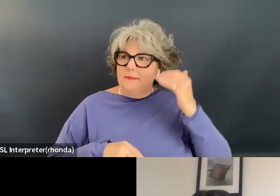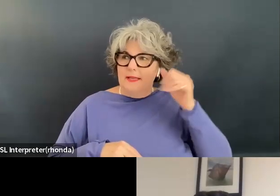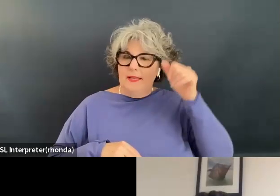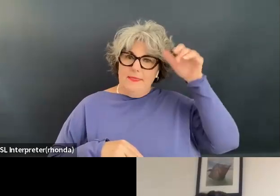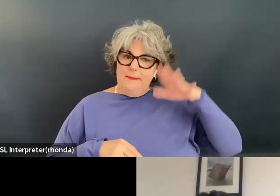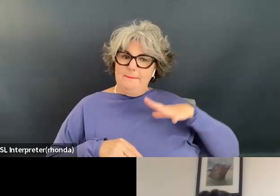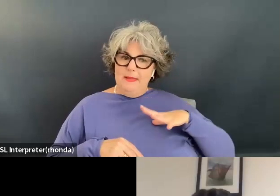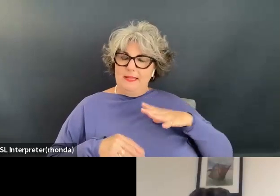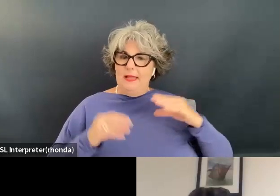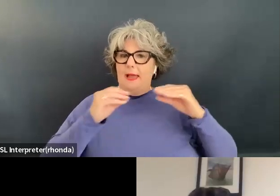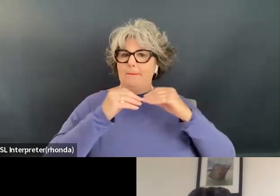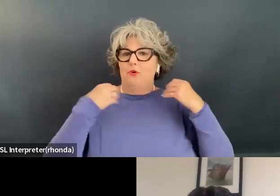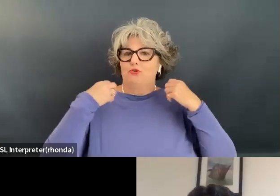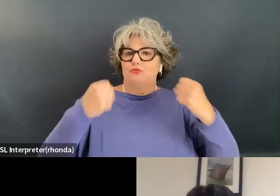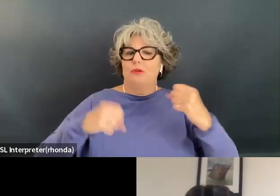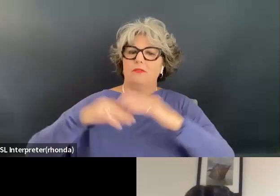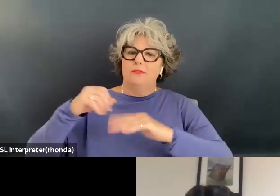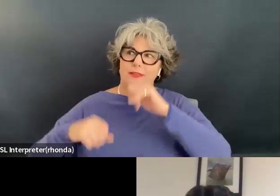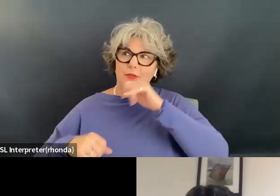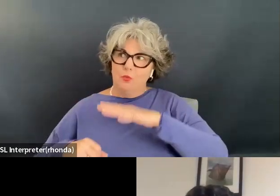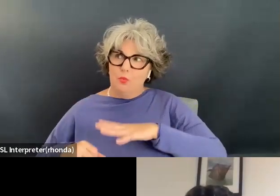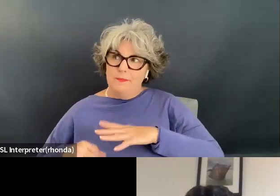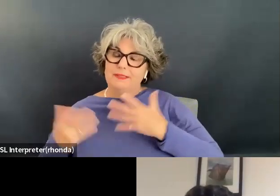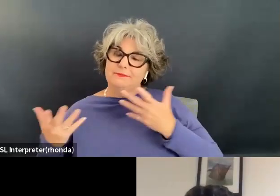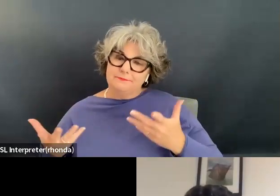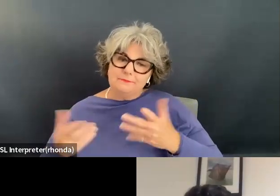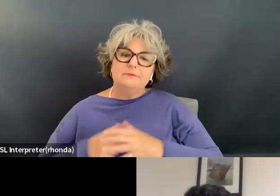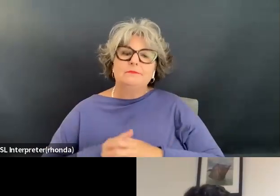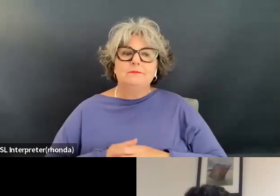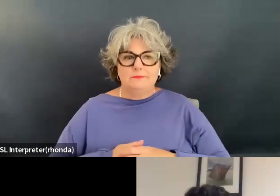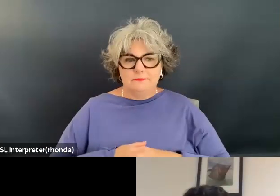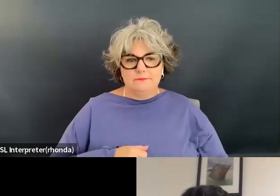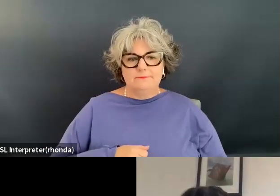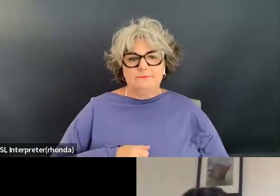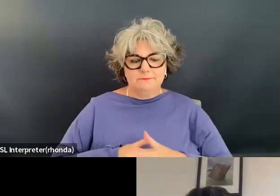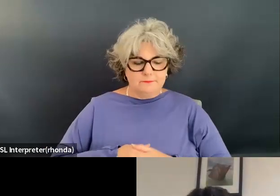that I'm more stronger than a woman. And at the same time,